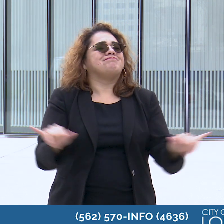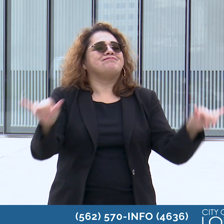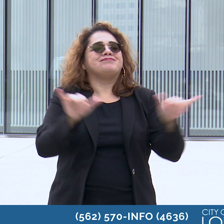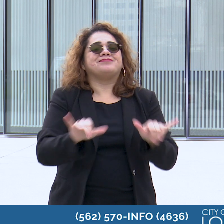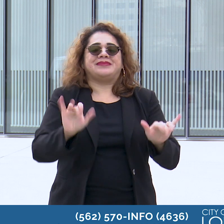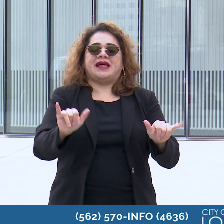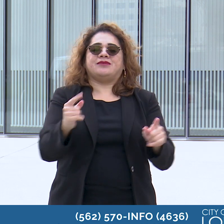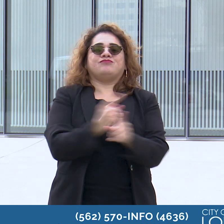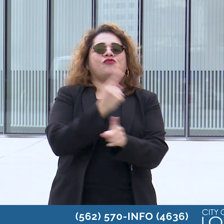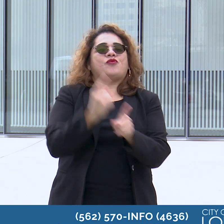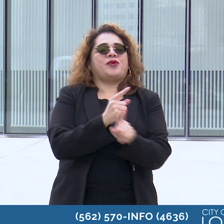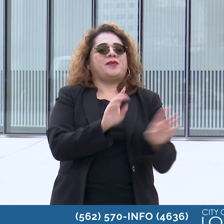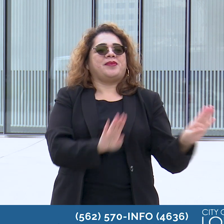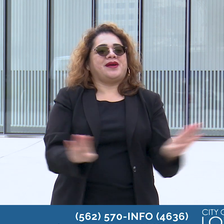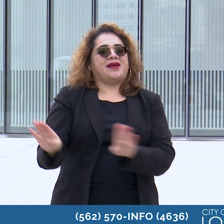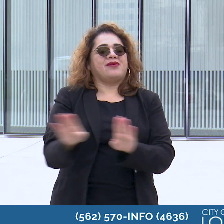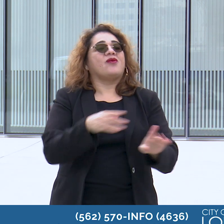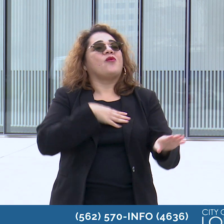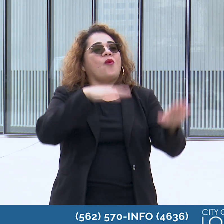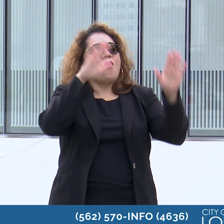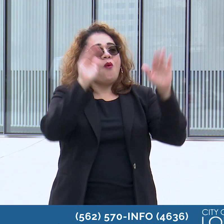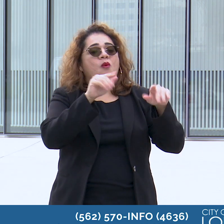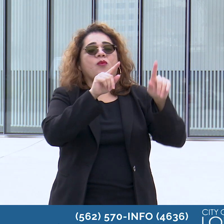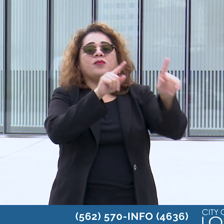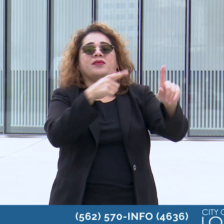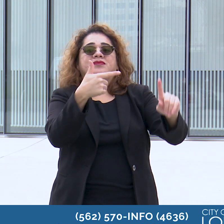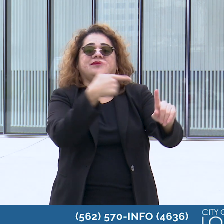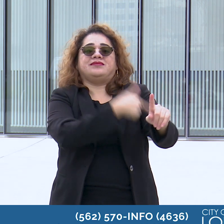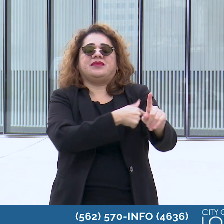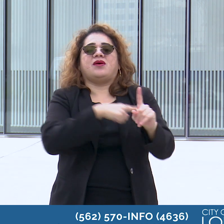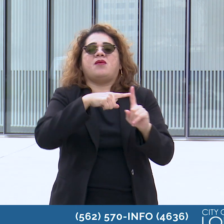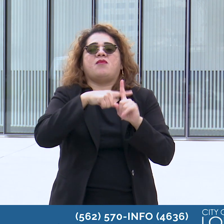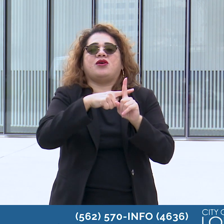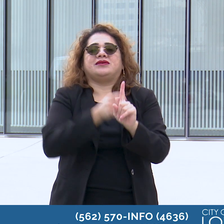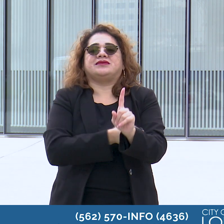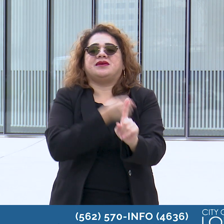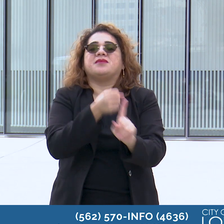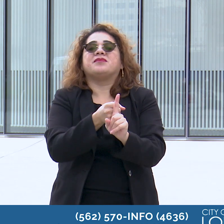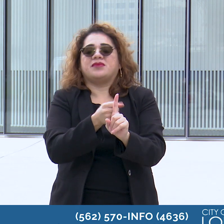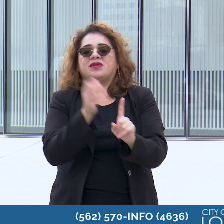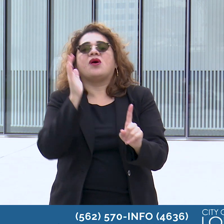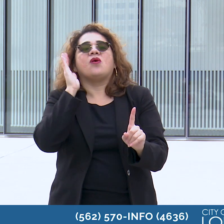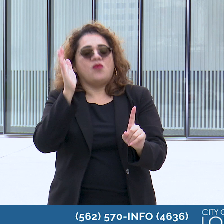about the positive impact of vaccines and they will have a significant positive impact